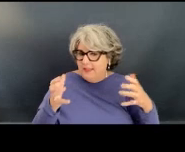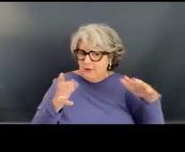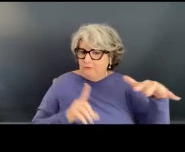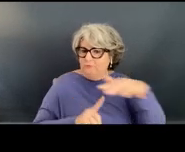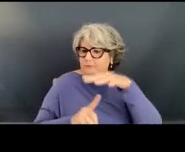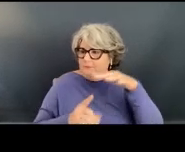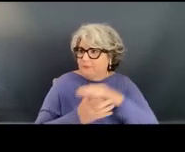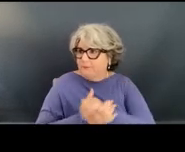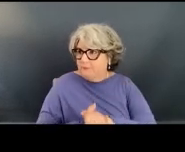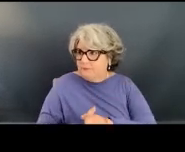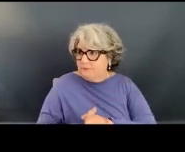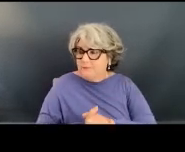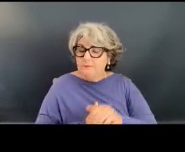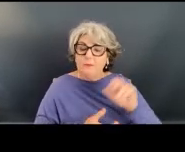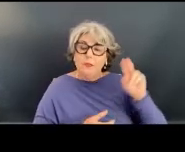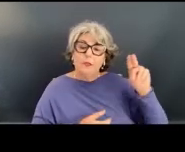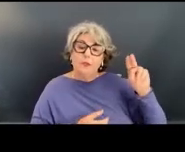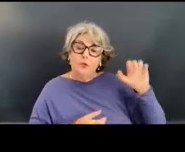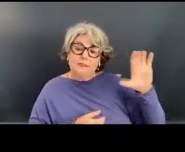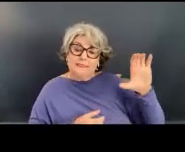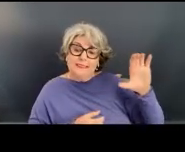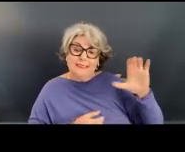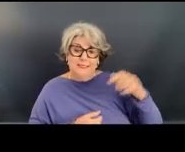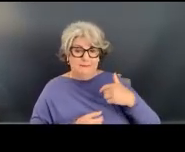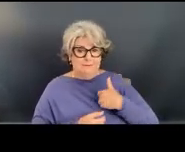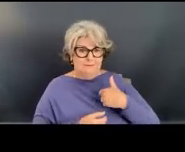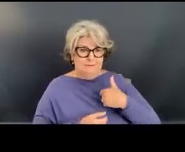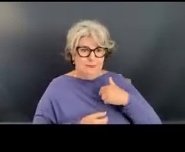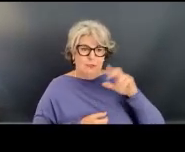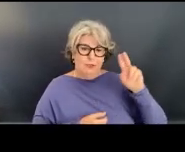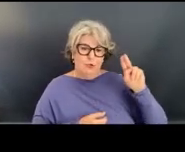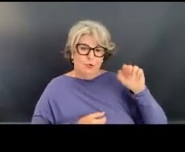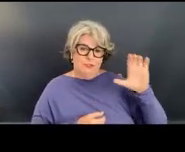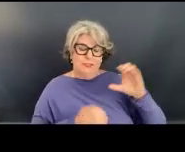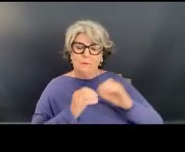While New York City, where I'm located, has a much more diverse